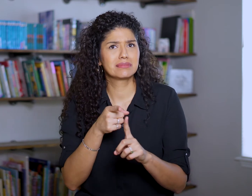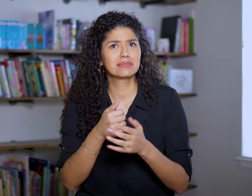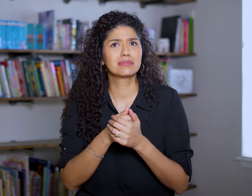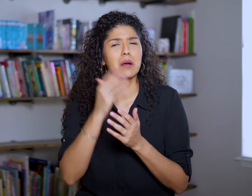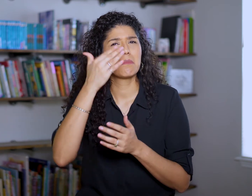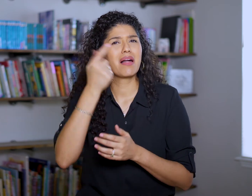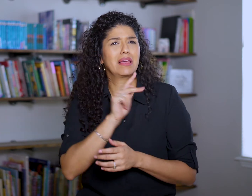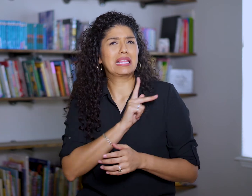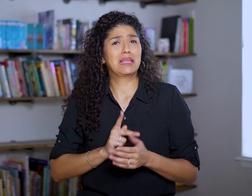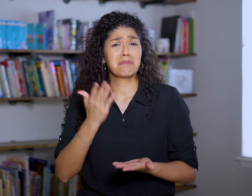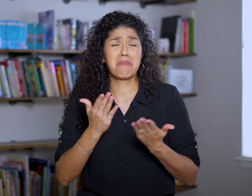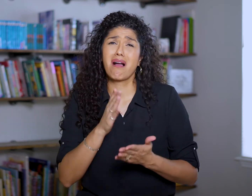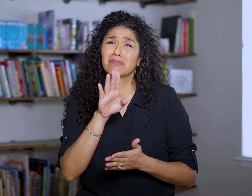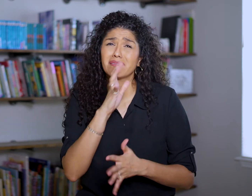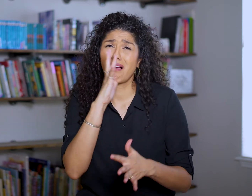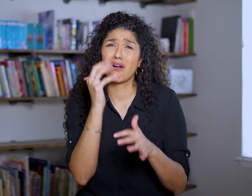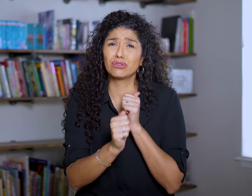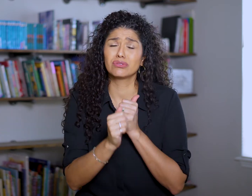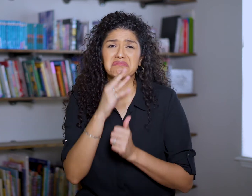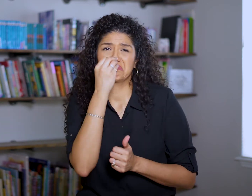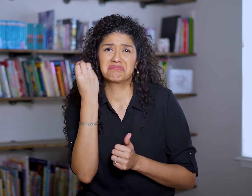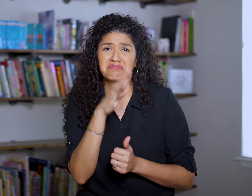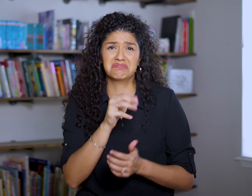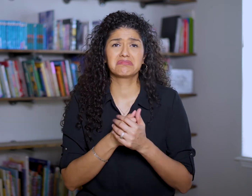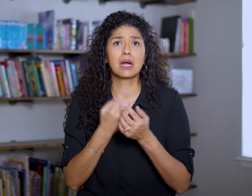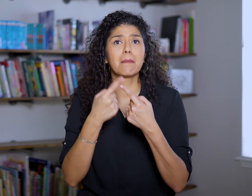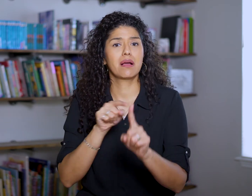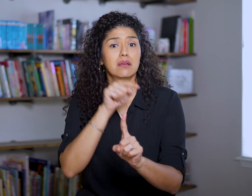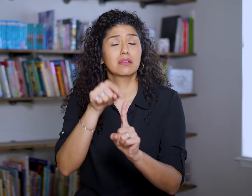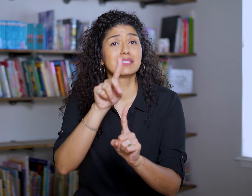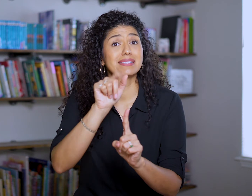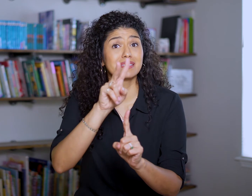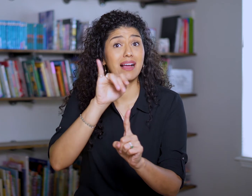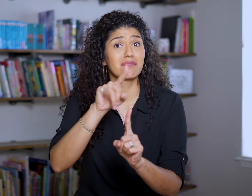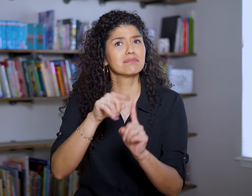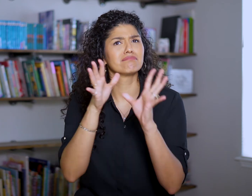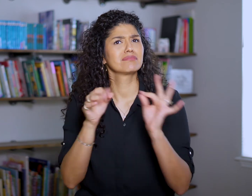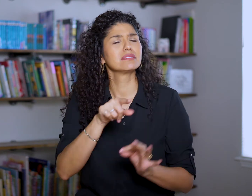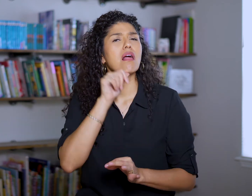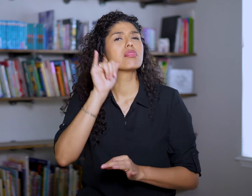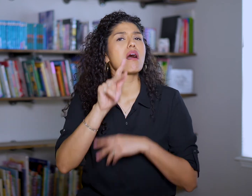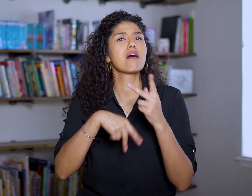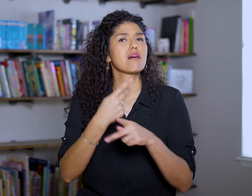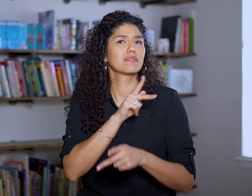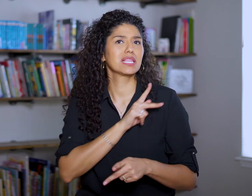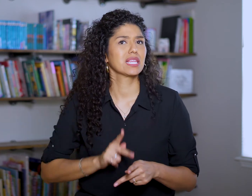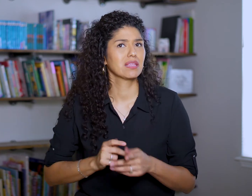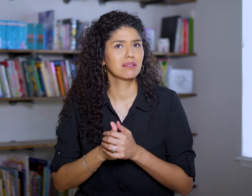as one who may be harsh and ruthless, but David says he’s not that kind of king.